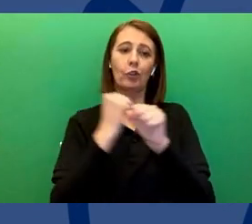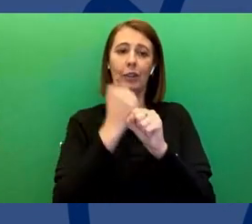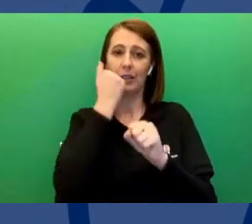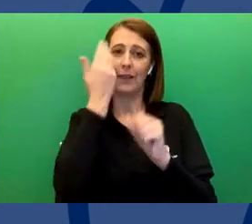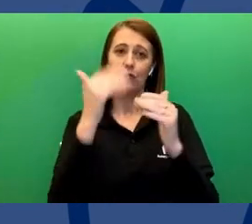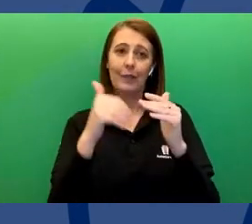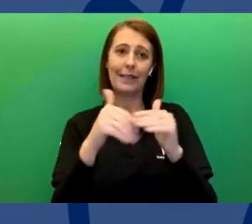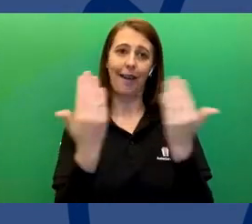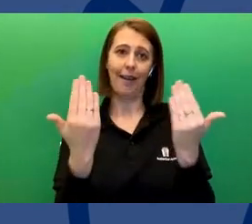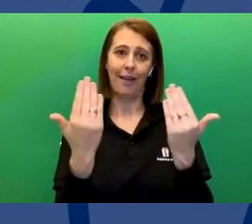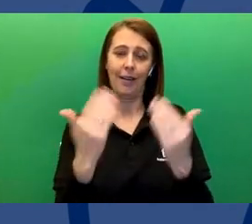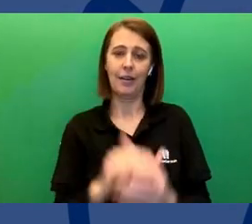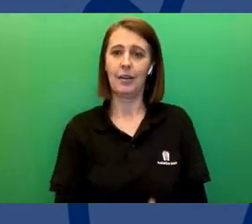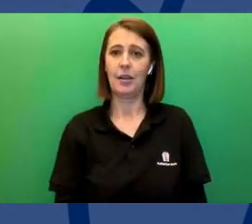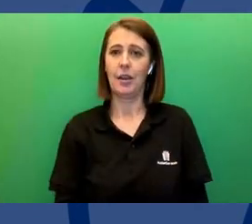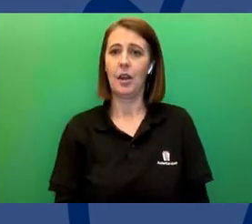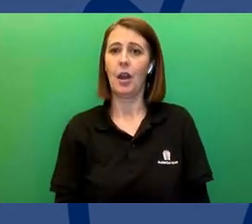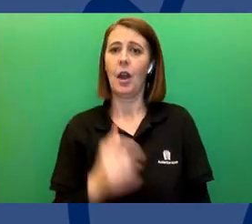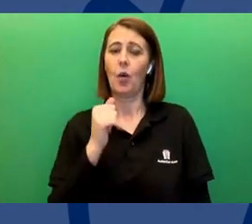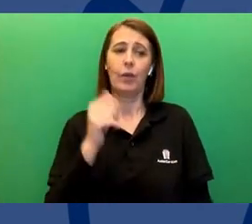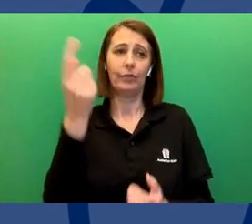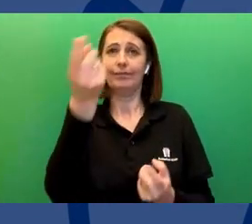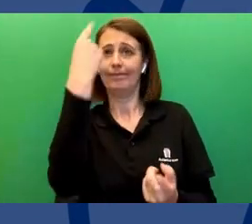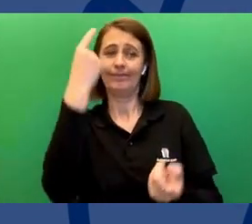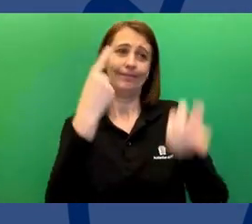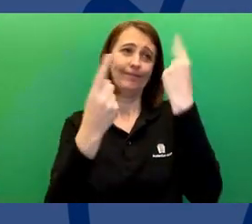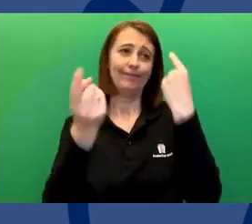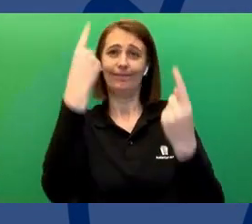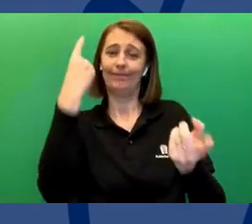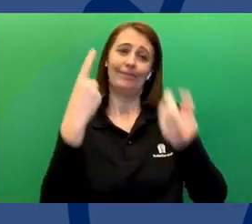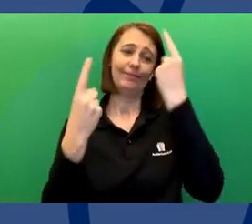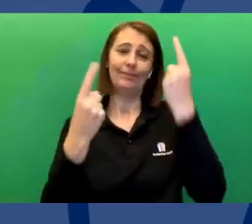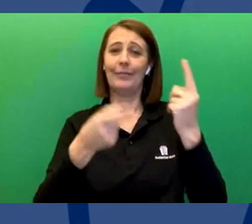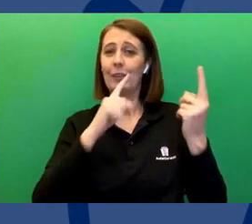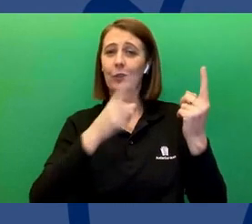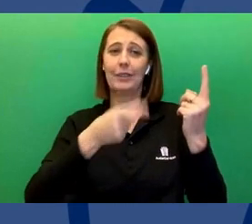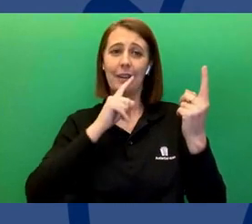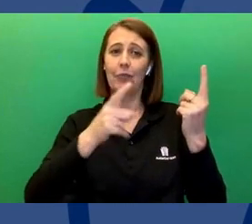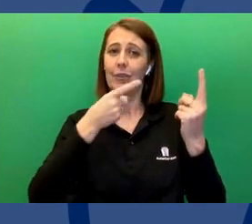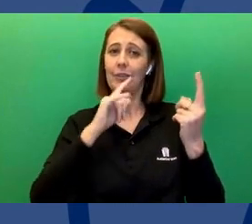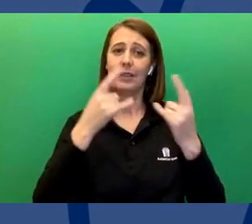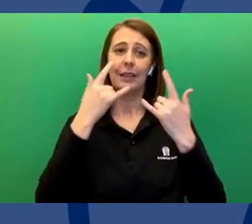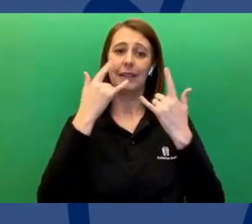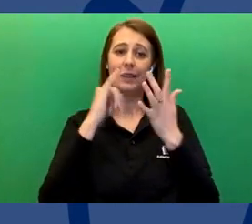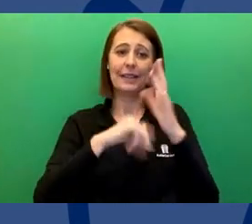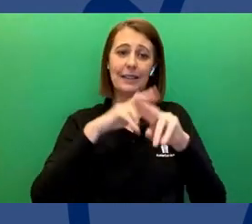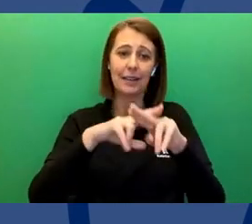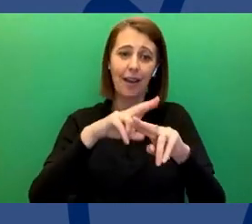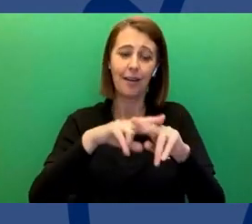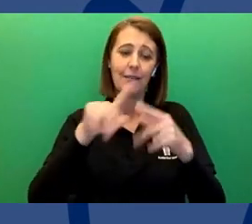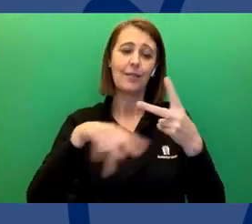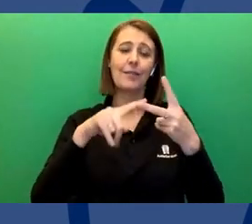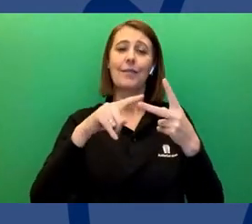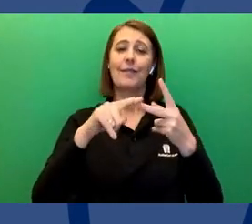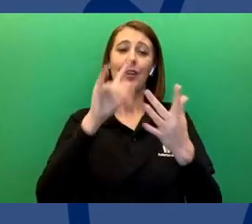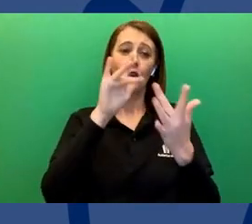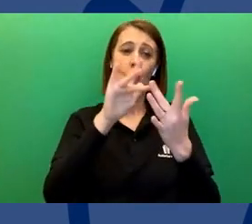on hundreds and hundreds of staff in the assessment space, in the contact space and in the BC